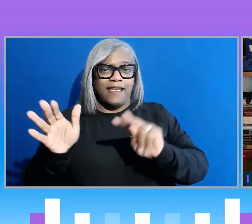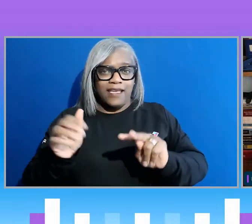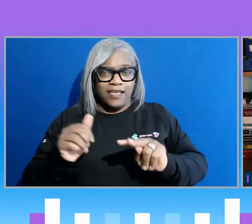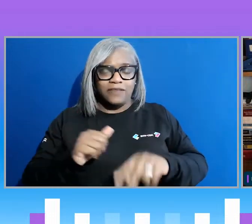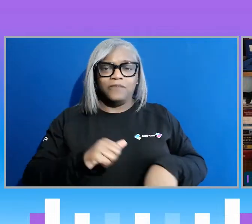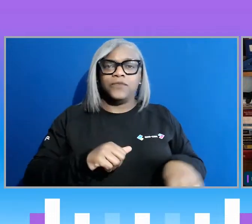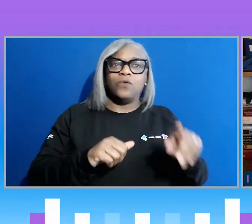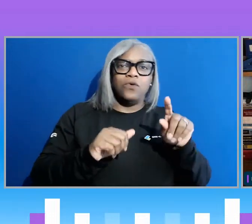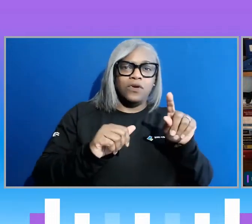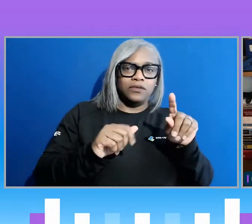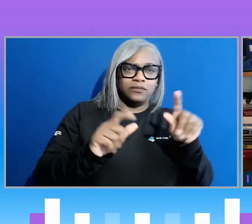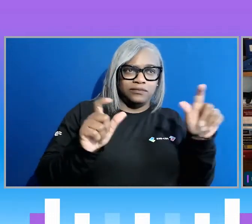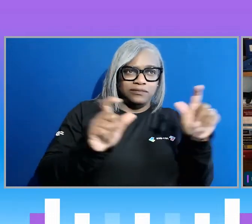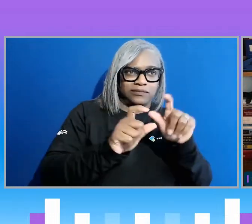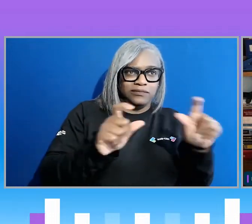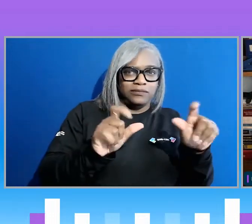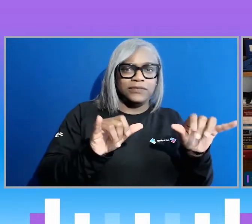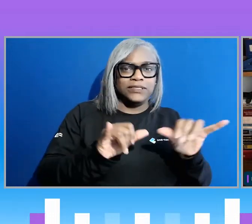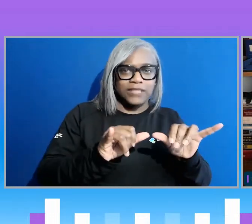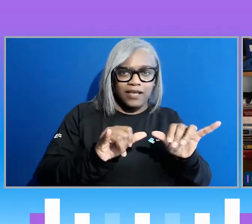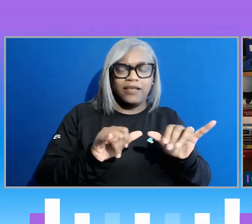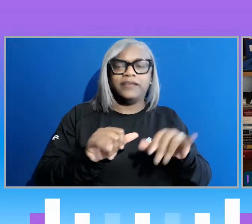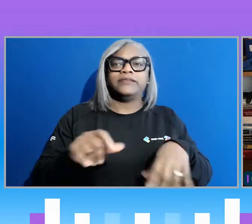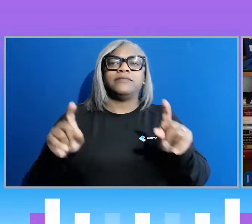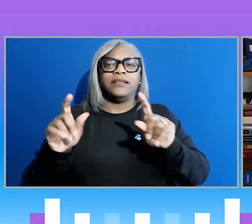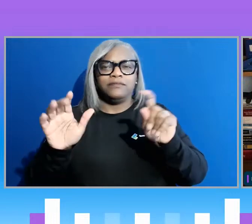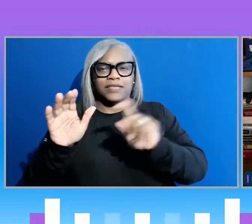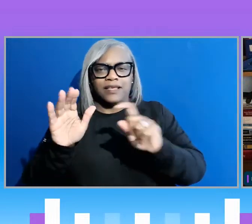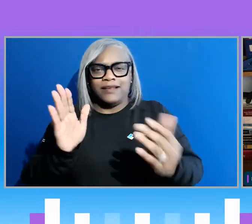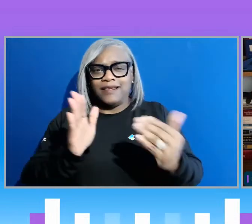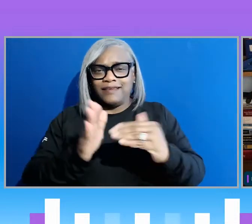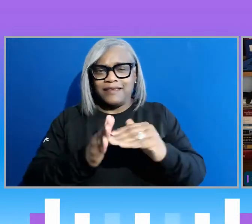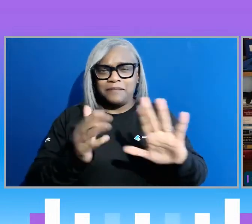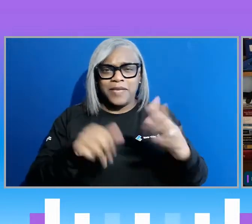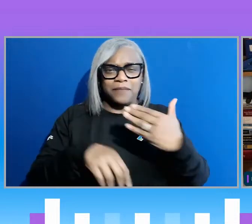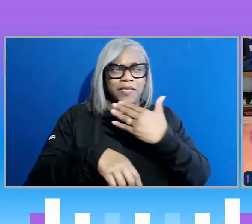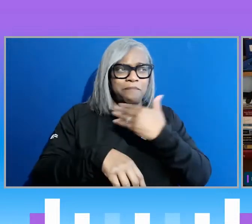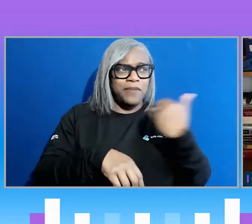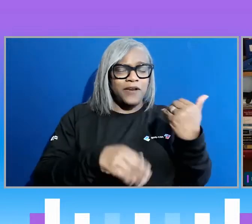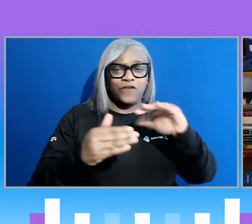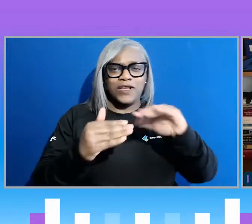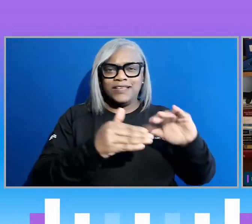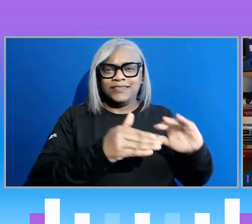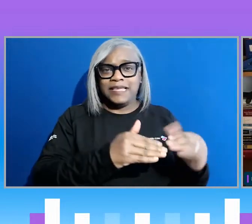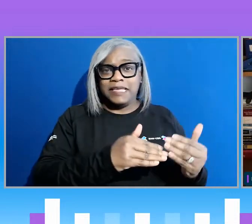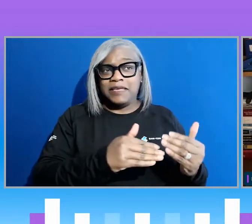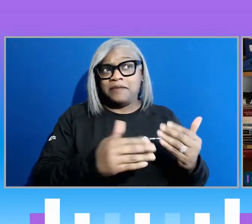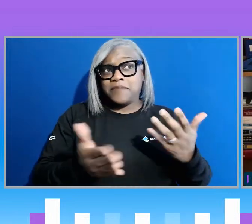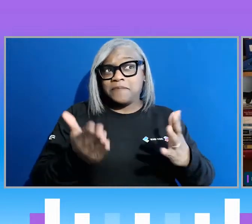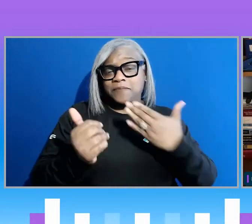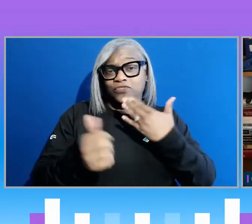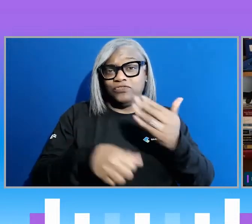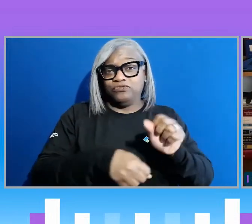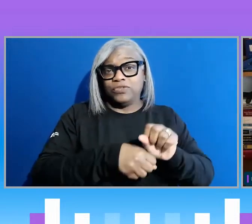extension and it will work just fine. But that might be a better job for end to end testing